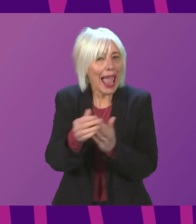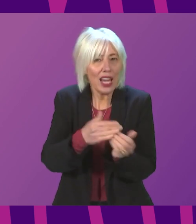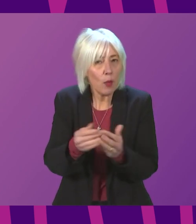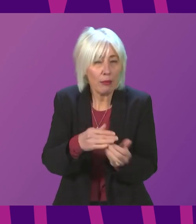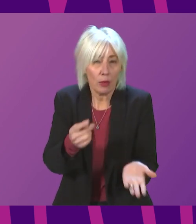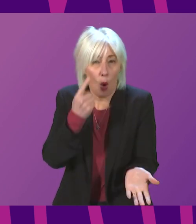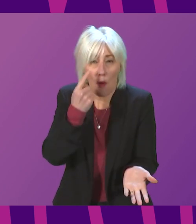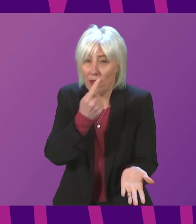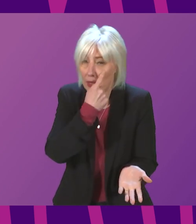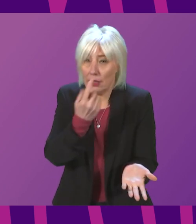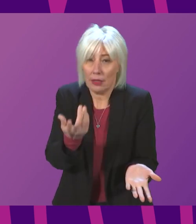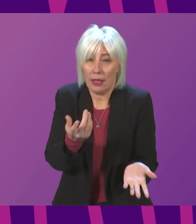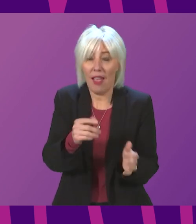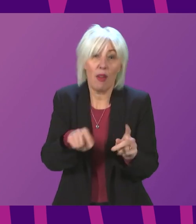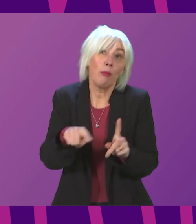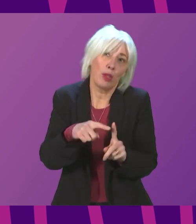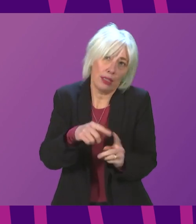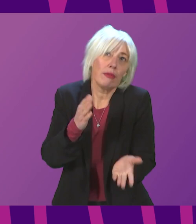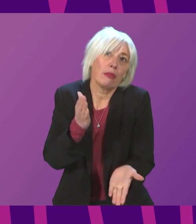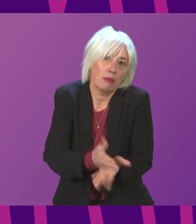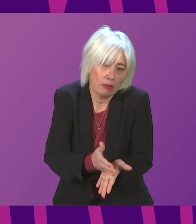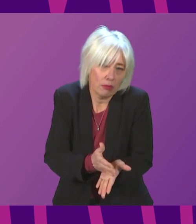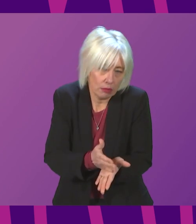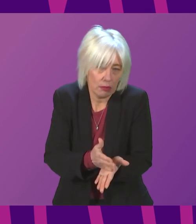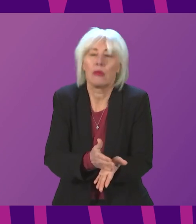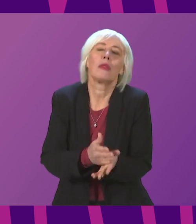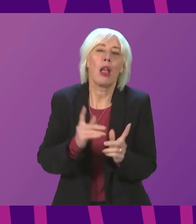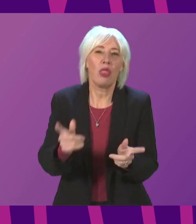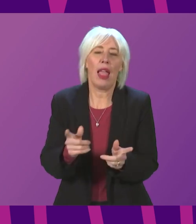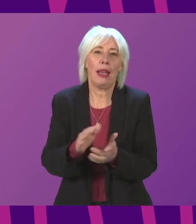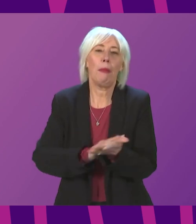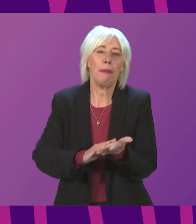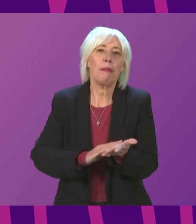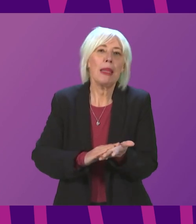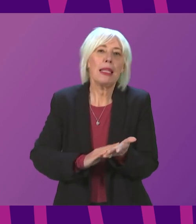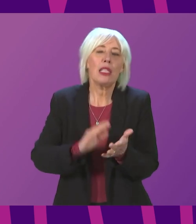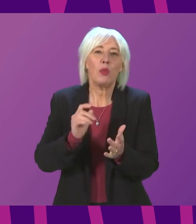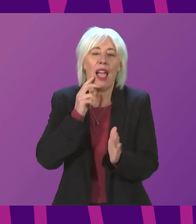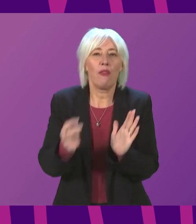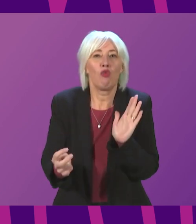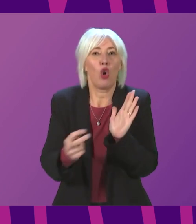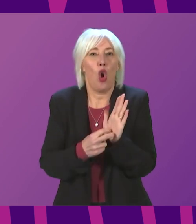positive, not just because there will then be a record of it, but because it will mean